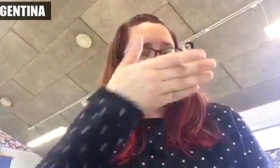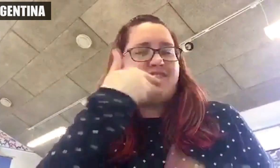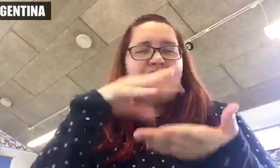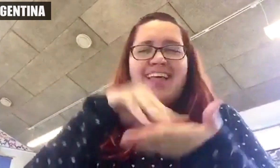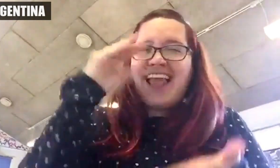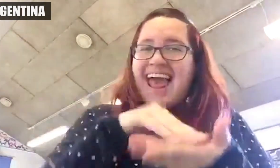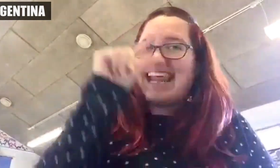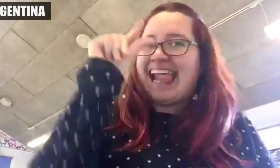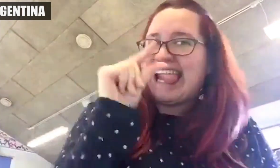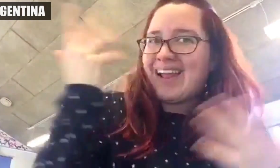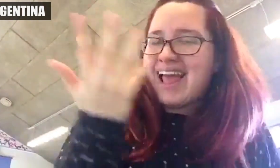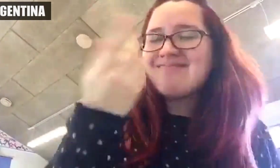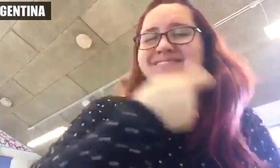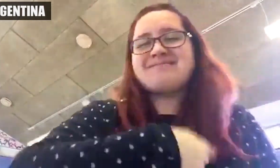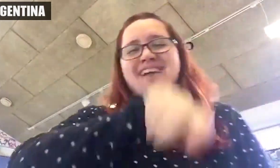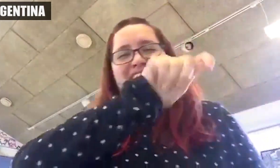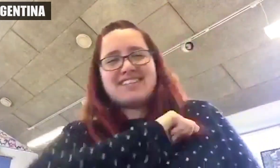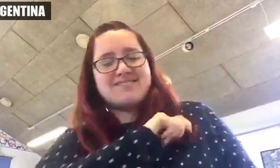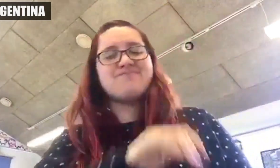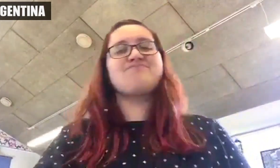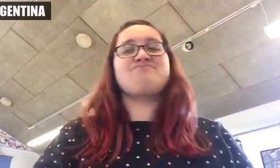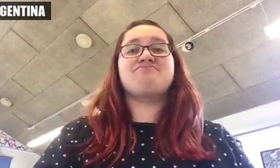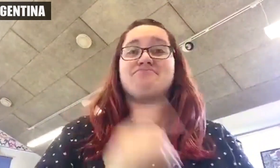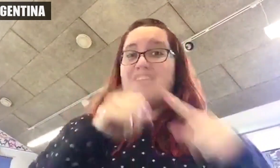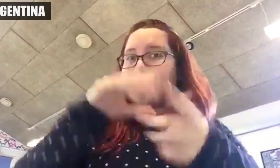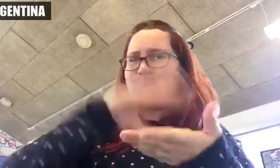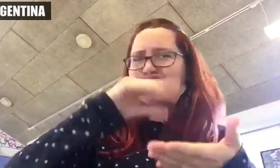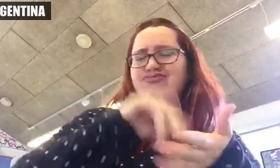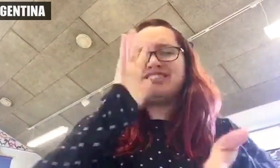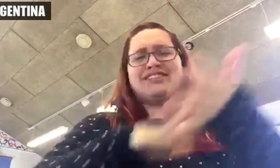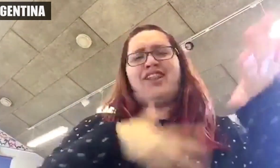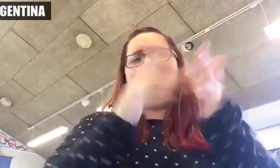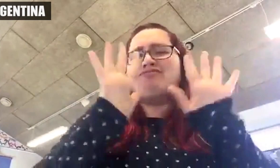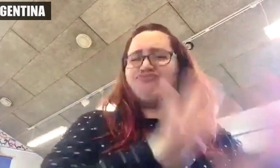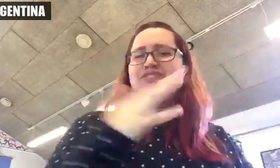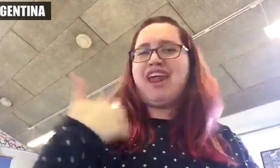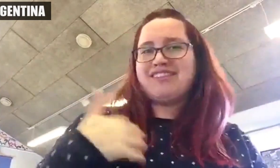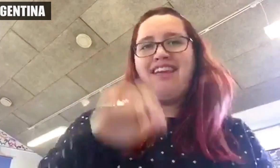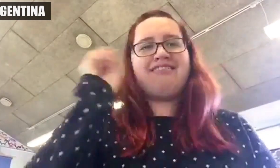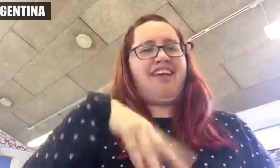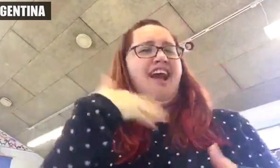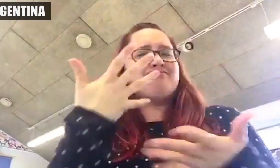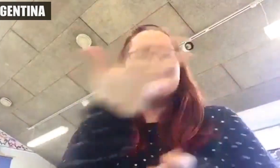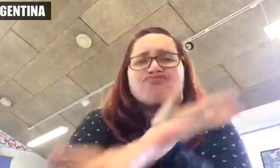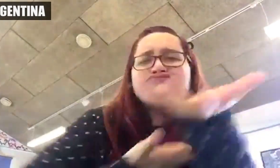Try to learn some Spanish as well before you go. Also learn more about Deaf people in the country.